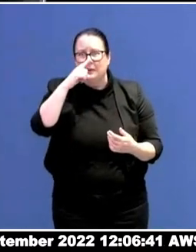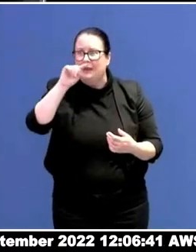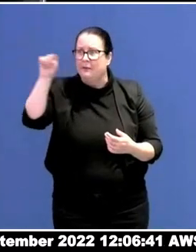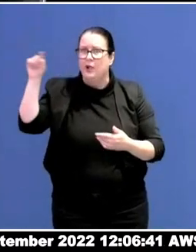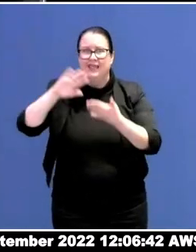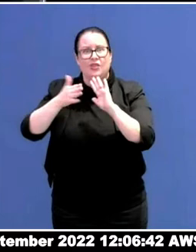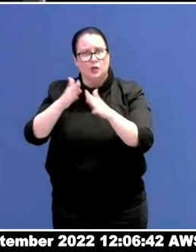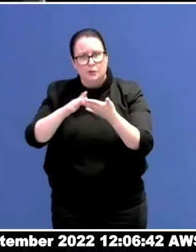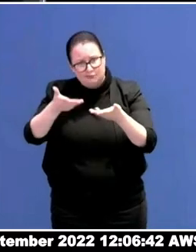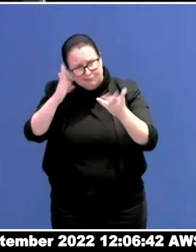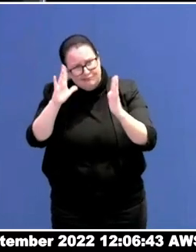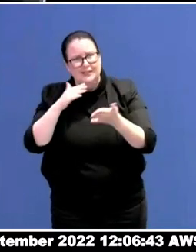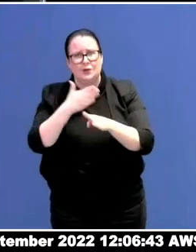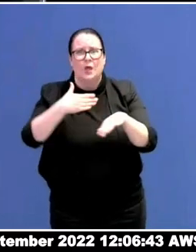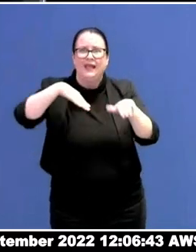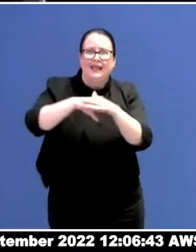can do that type of work but we don't get the opportunity.